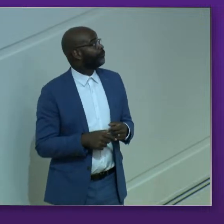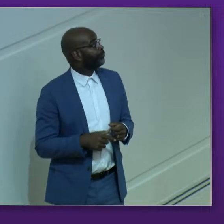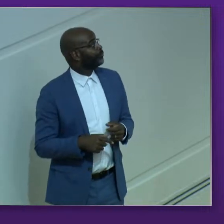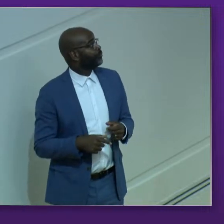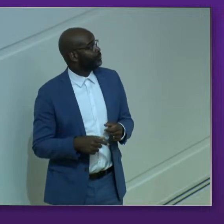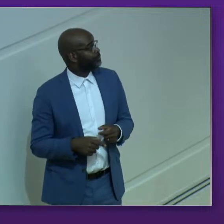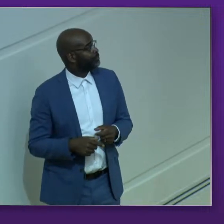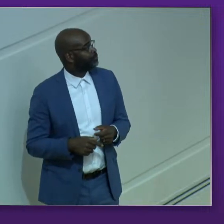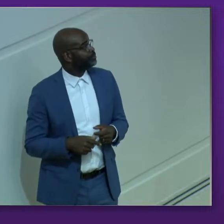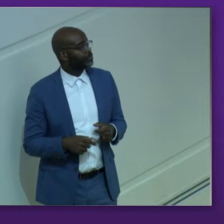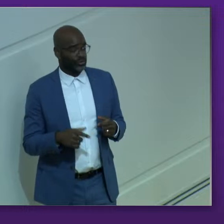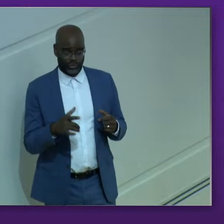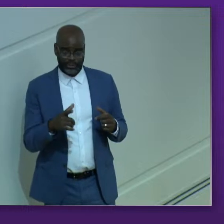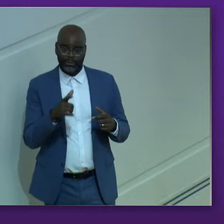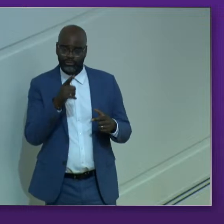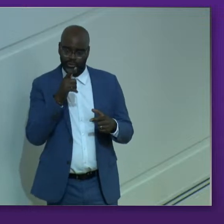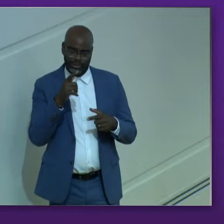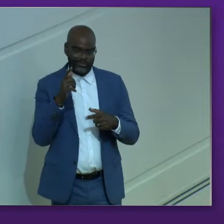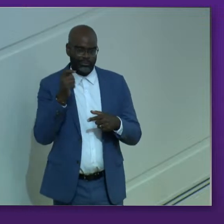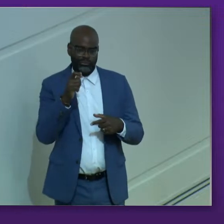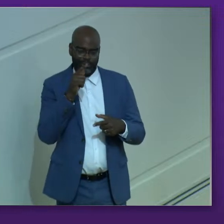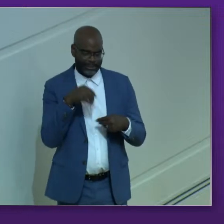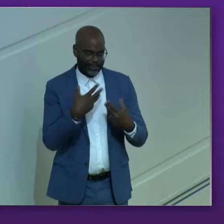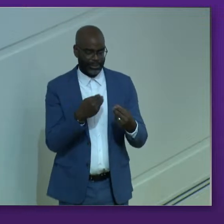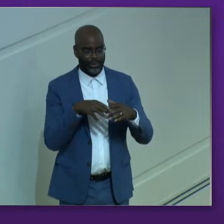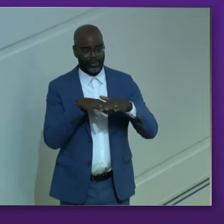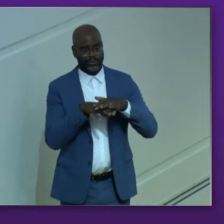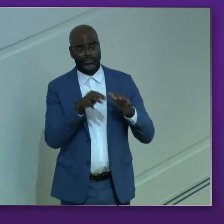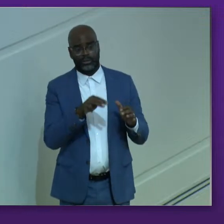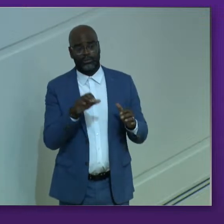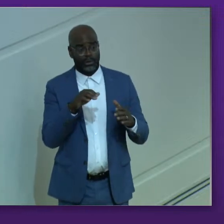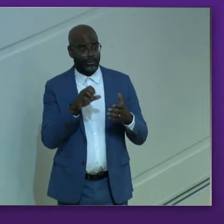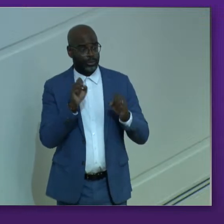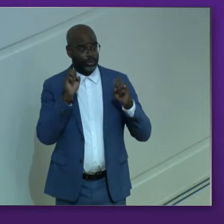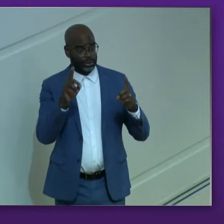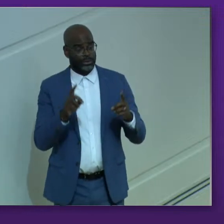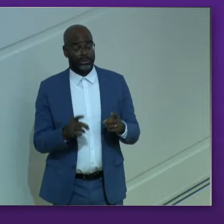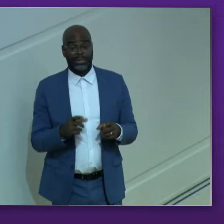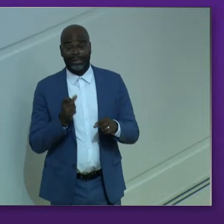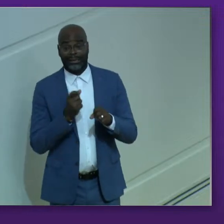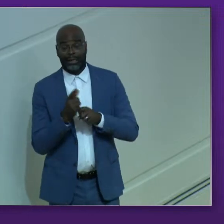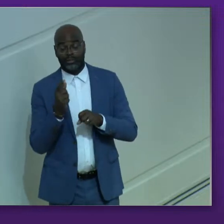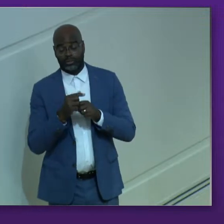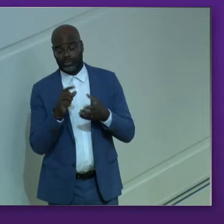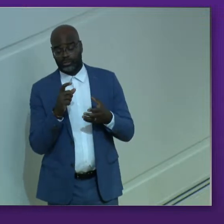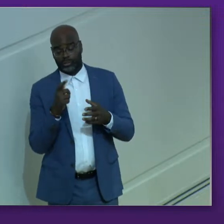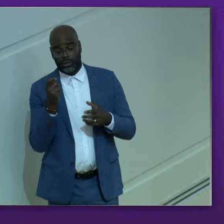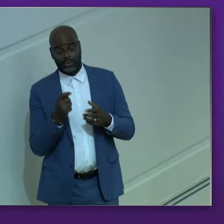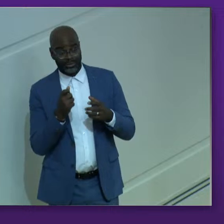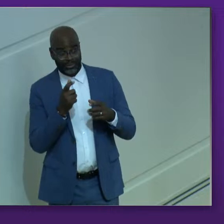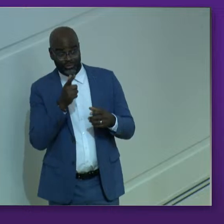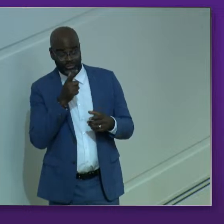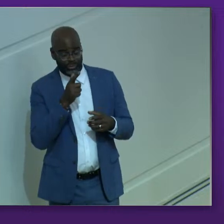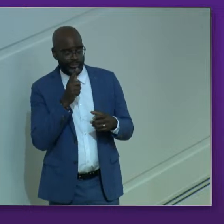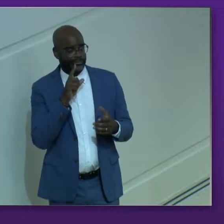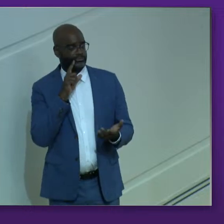SAFETY AND MONTGOMERY COLLEGE FUNCTIONS YOU WILL SEE THE UNIT PROVIDING THE HONOR GUARD AND